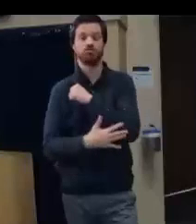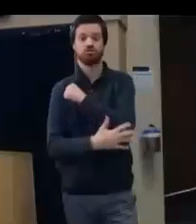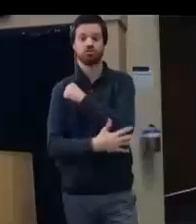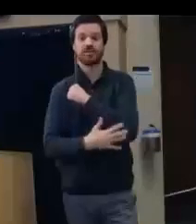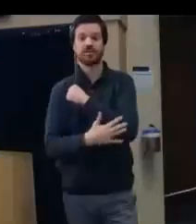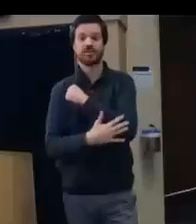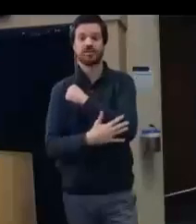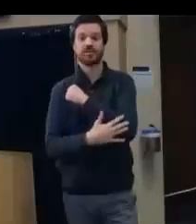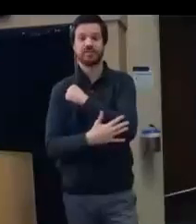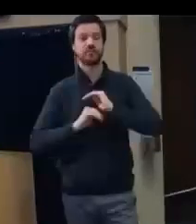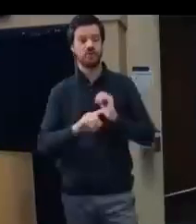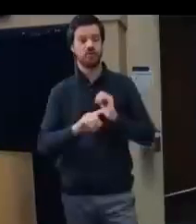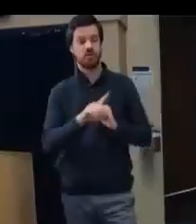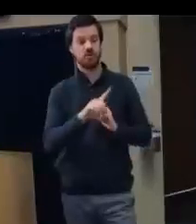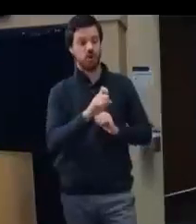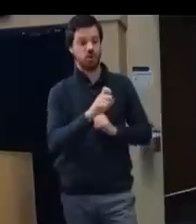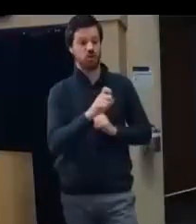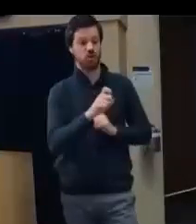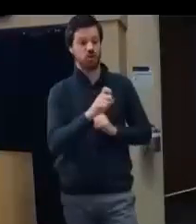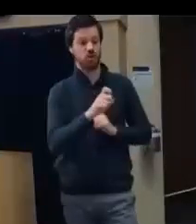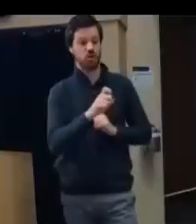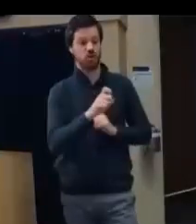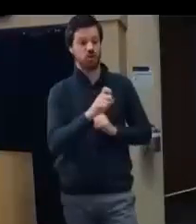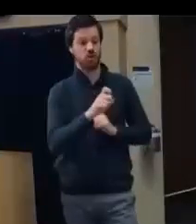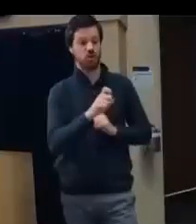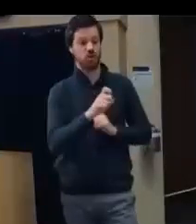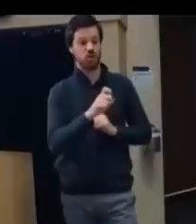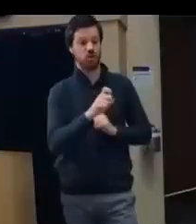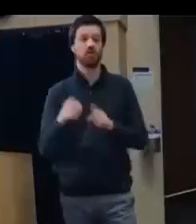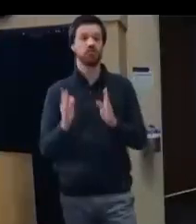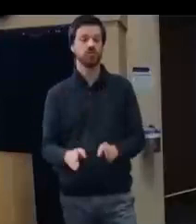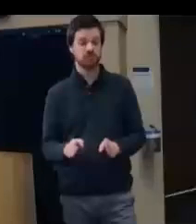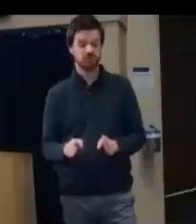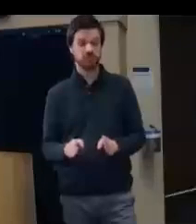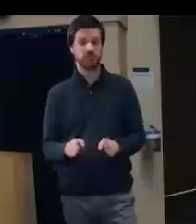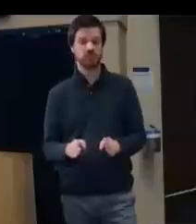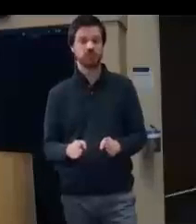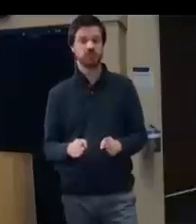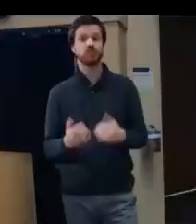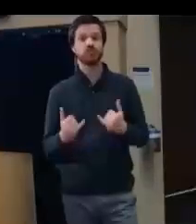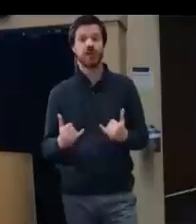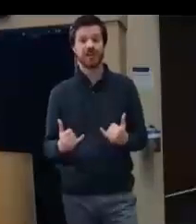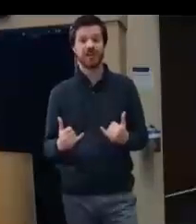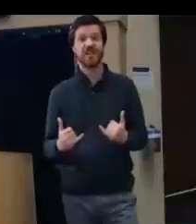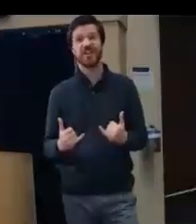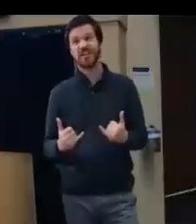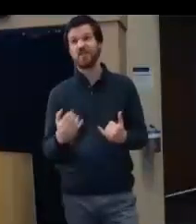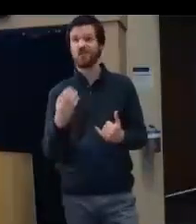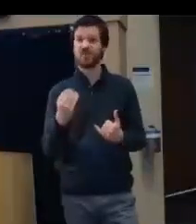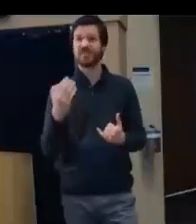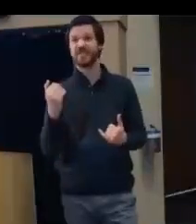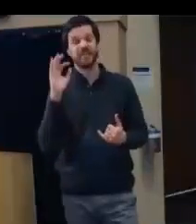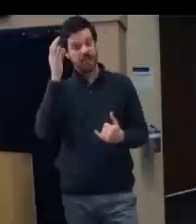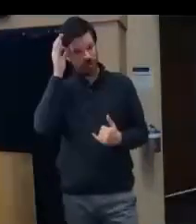of 100 patients per uh ACD cardiologist um there are 14 or 15 fellow Fellowship slots a year half